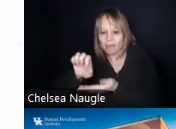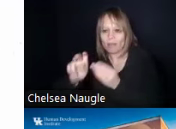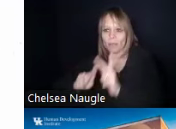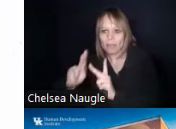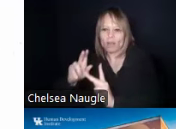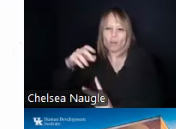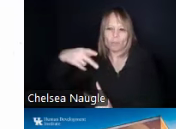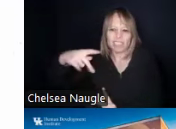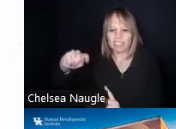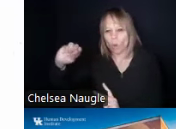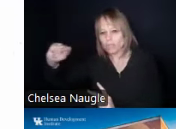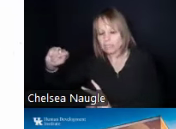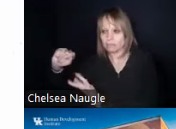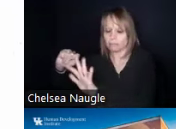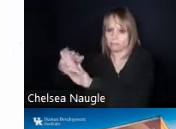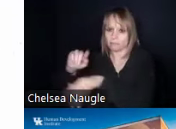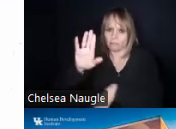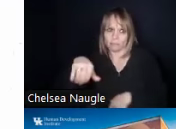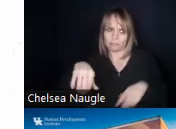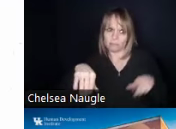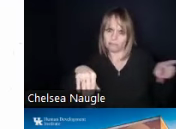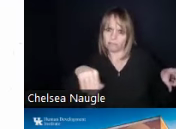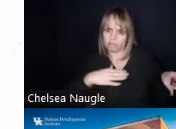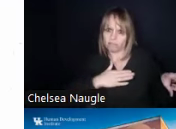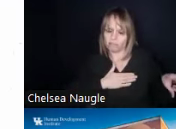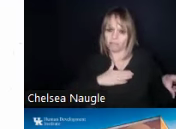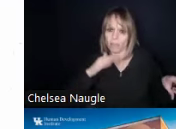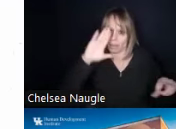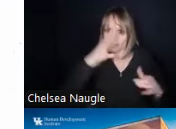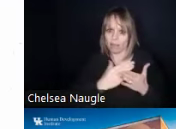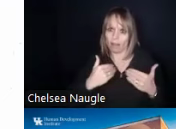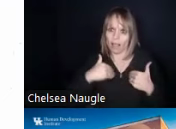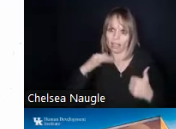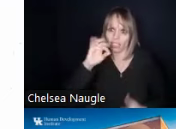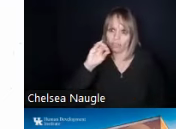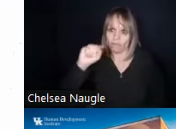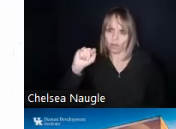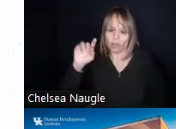that you know hey there's a there's a foot flexion issue that we detected. They said oh my goodness there is. And part of the reason they didn't detect it